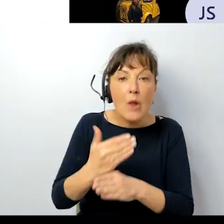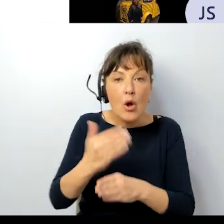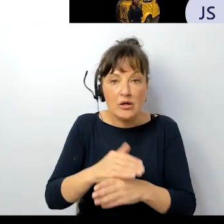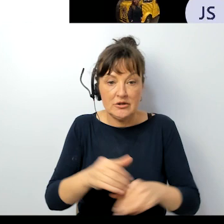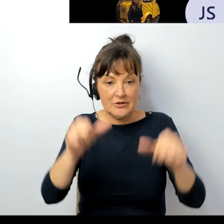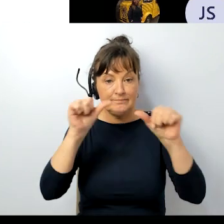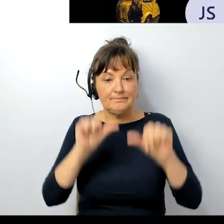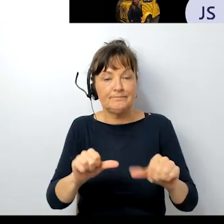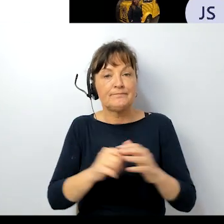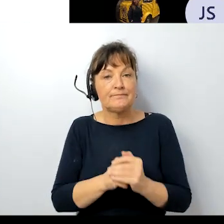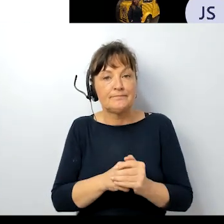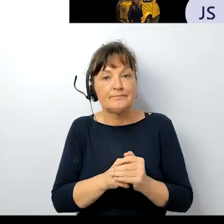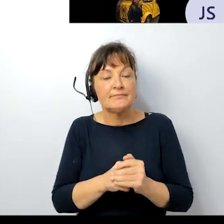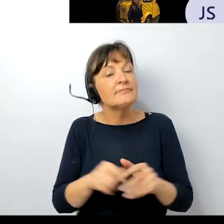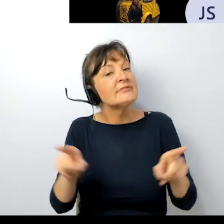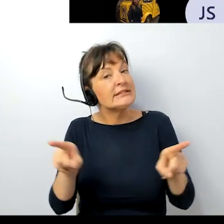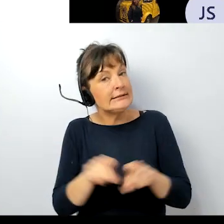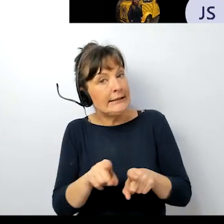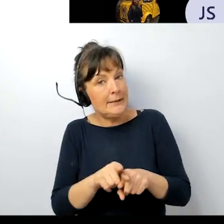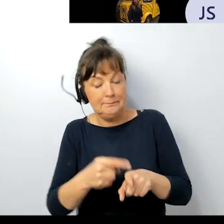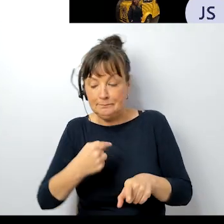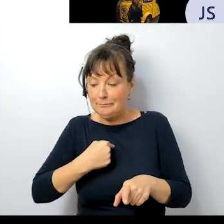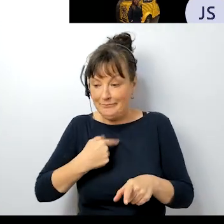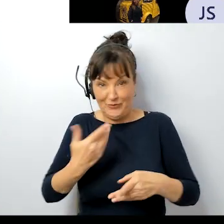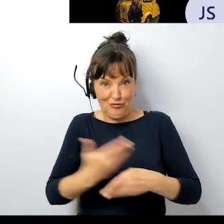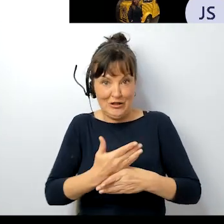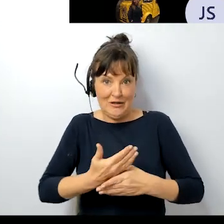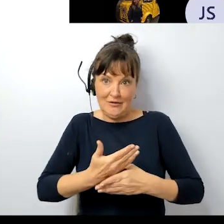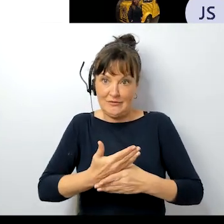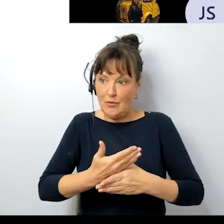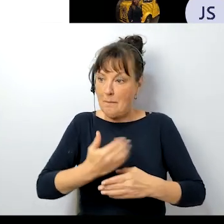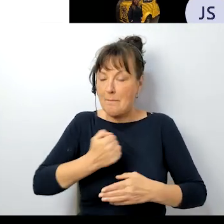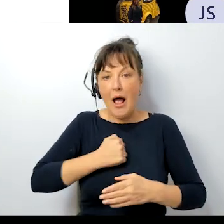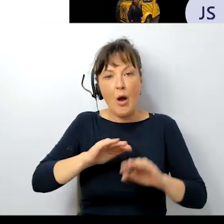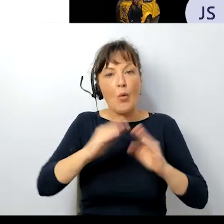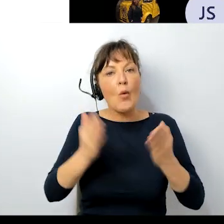applications to employers. There's also lots of useful information and support for you and